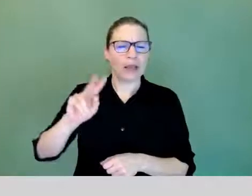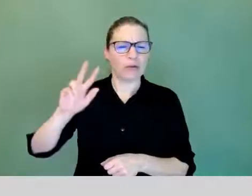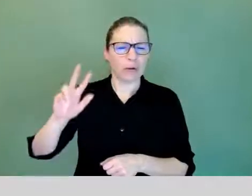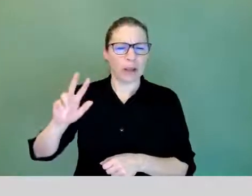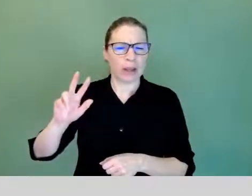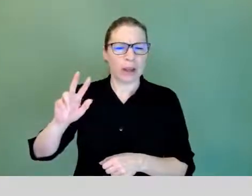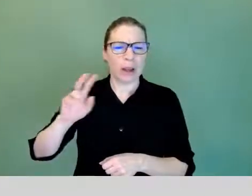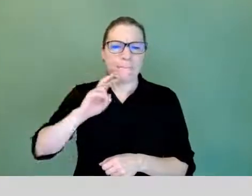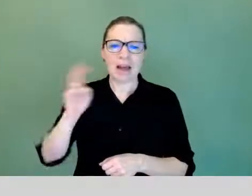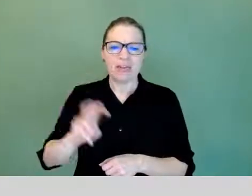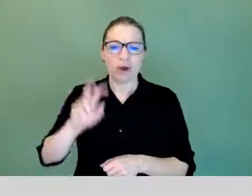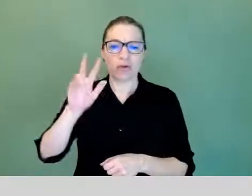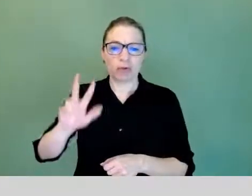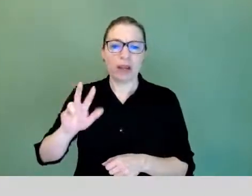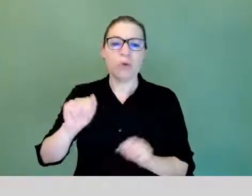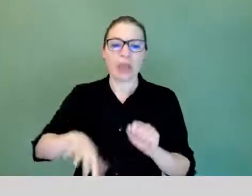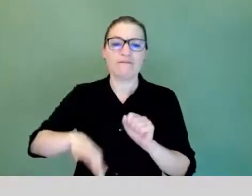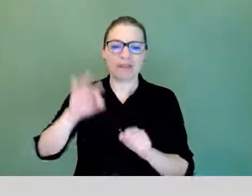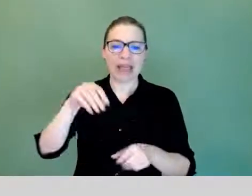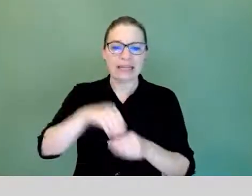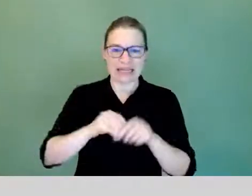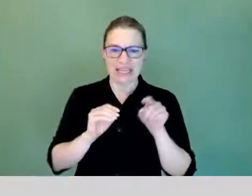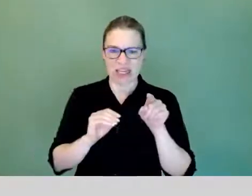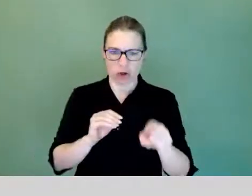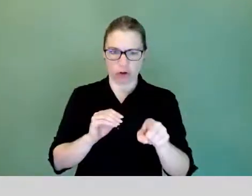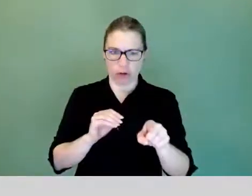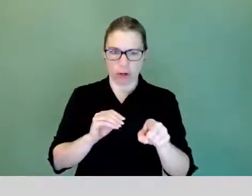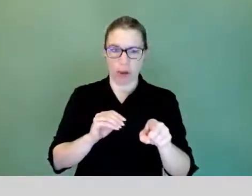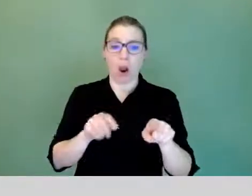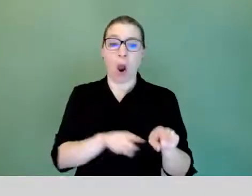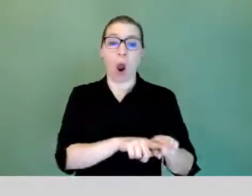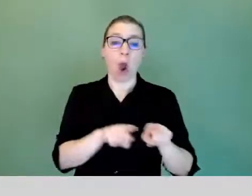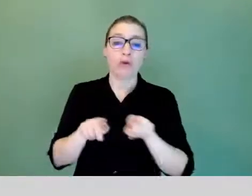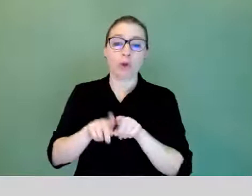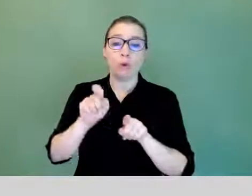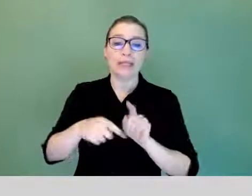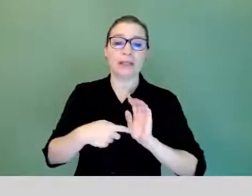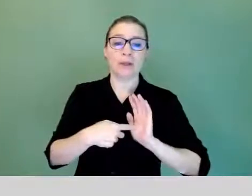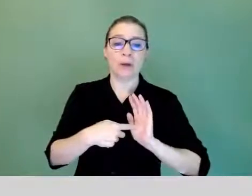you can find it in this Djangohunter repository, you also need a Shodan key.